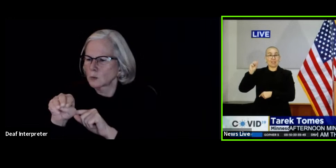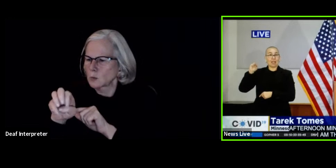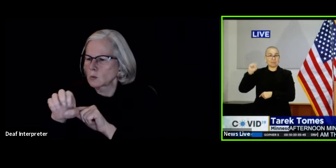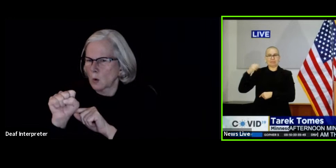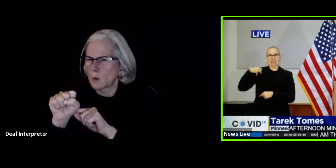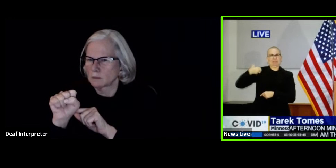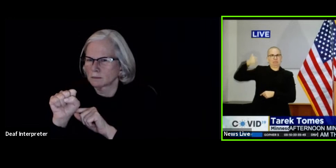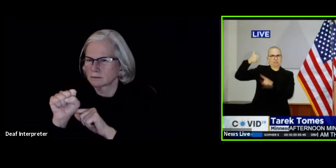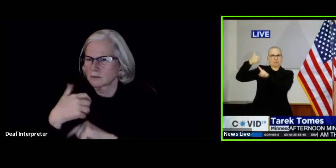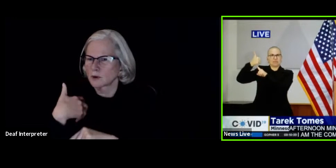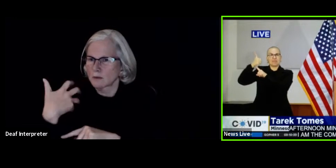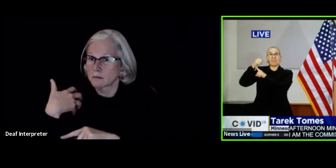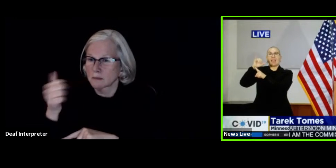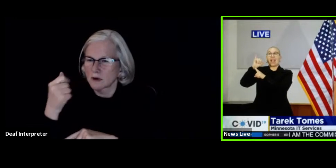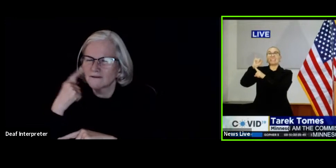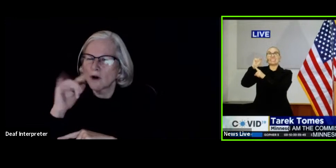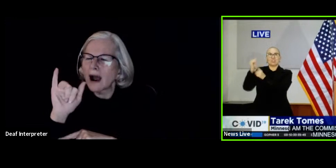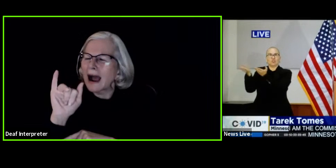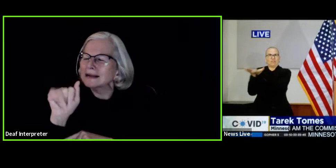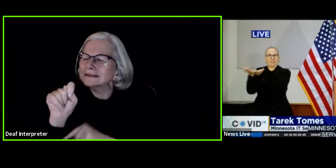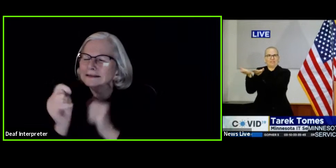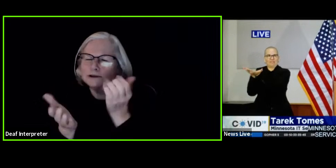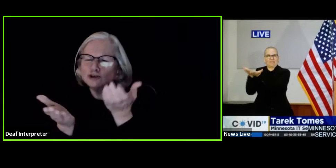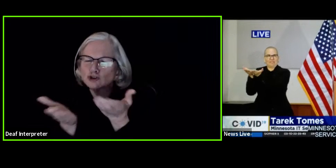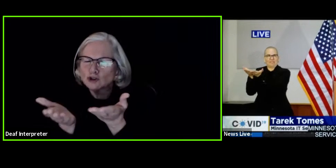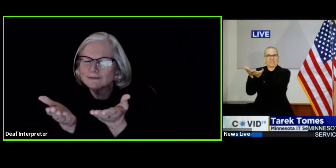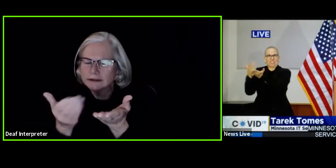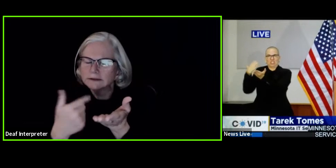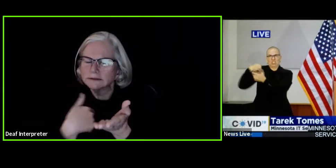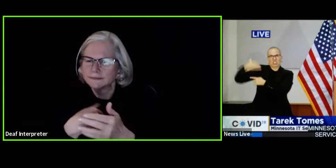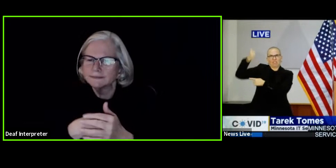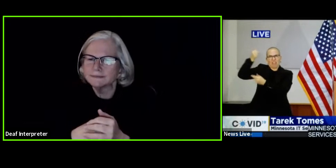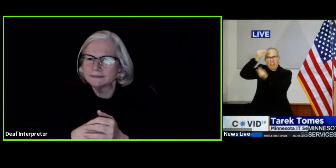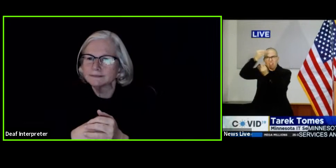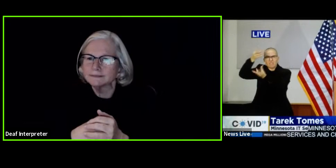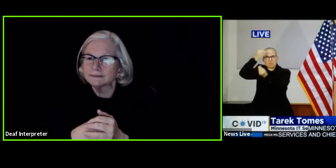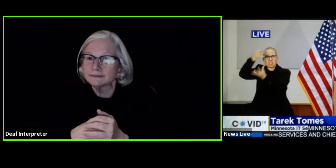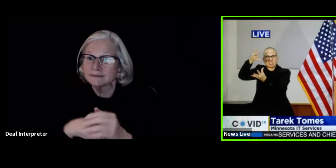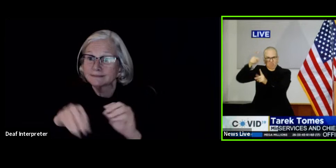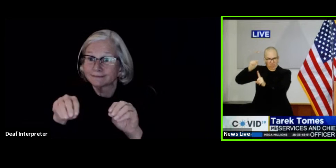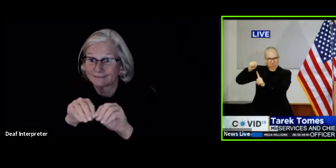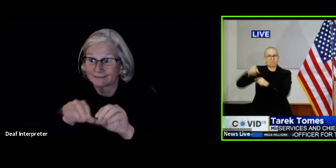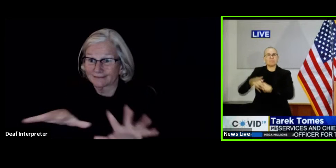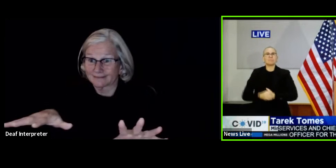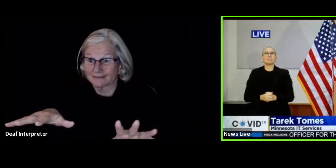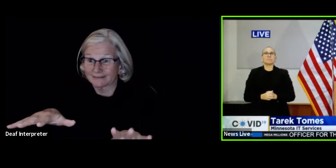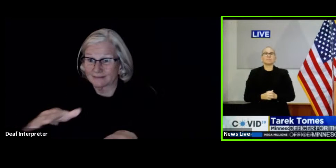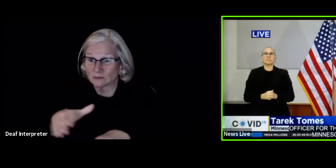AGAIN, MY NAME IS TAREK TOMES AND I'M THE COMMISSIONER OF THE MINNESOTA I.T. SERVICES AND THE CHIEF INFORMATION OFFICER FOR